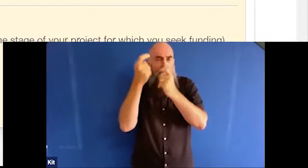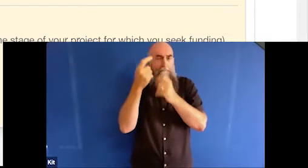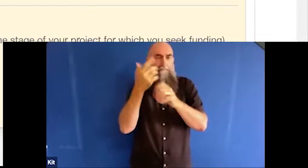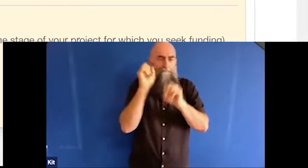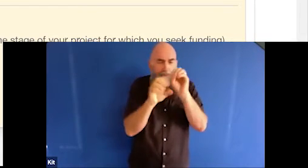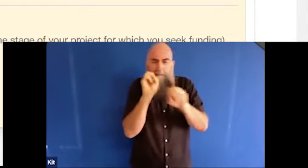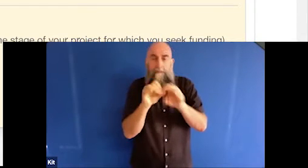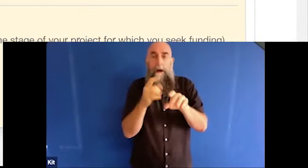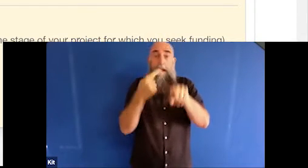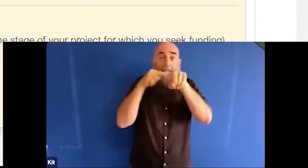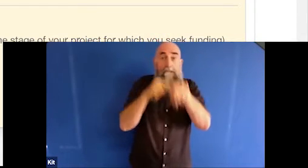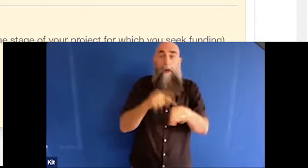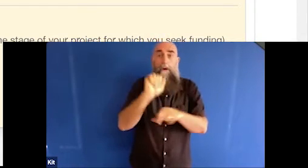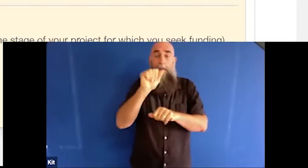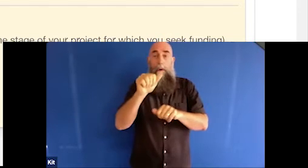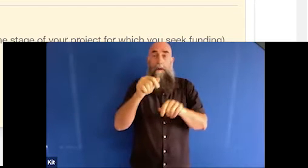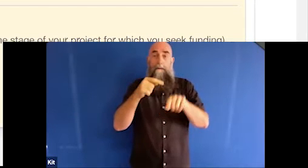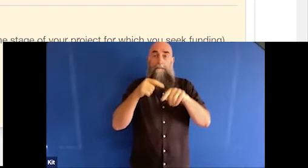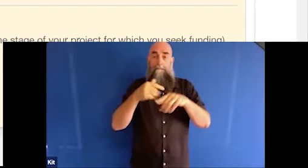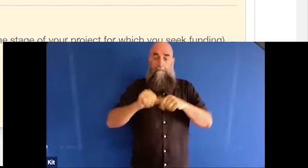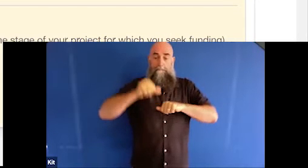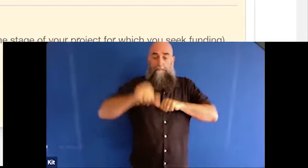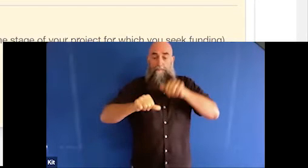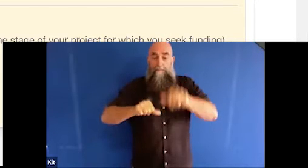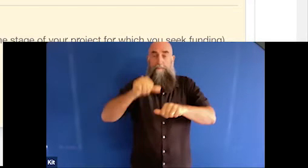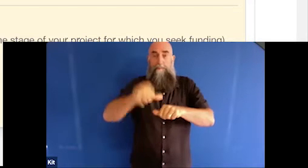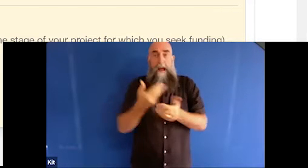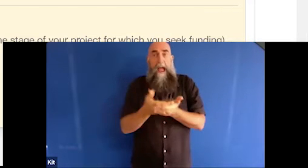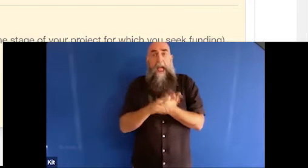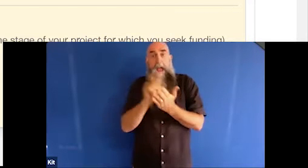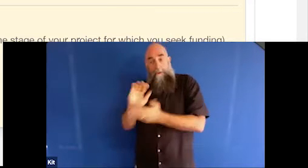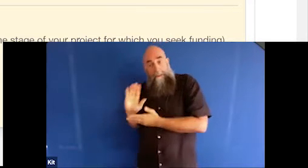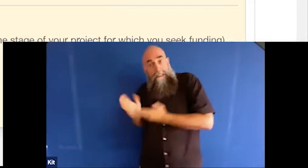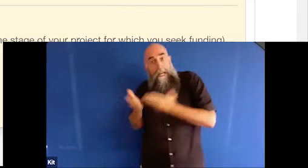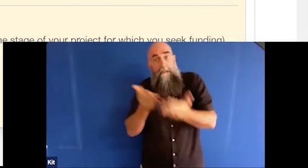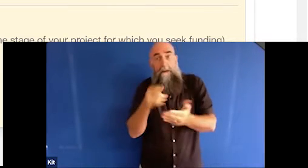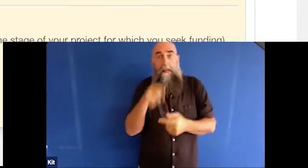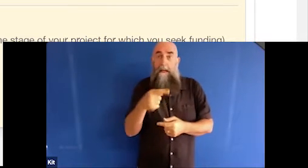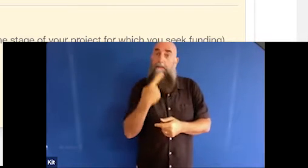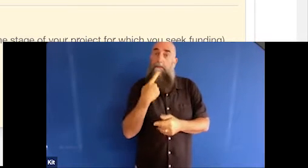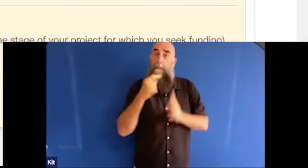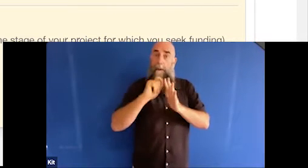you're going to undertake to deliver the project. Basically everything to do with the project,